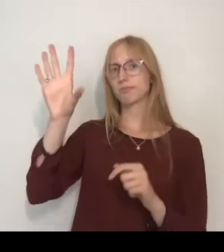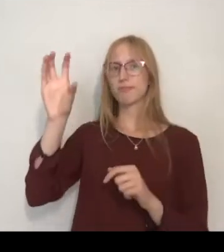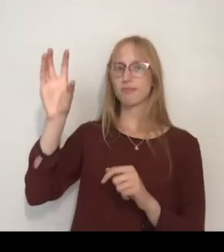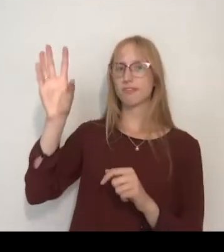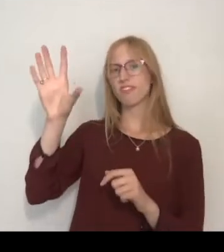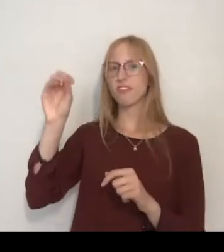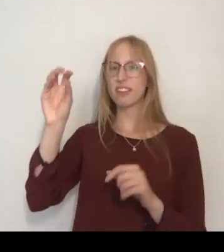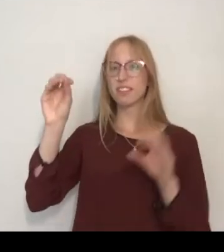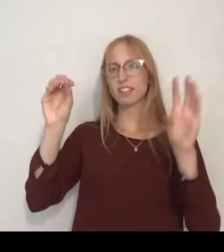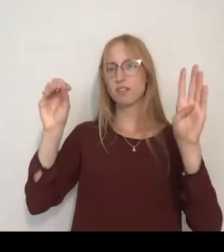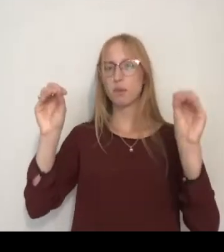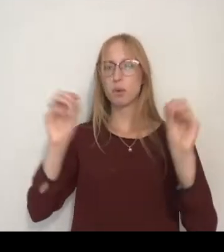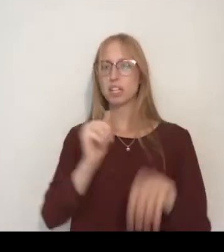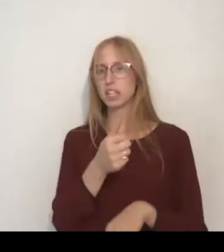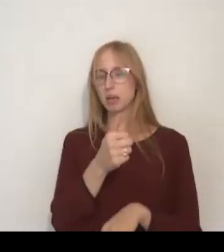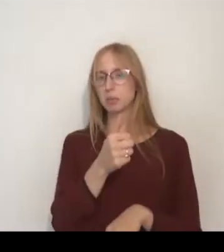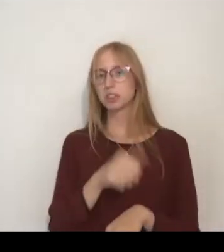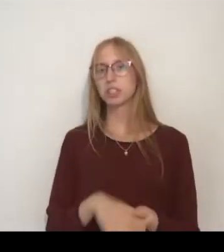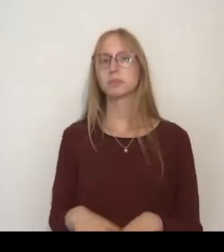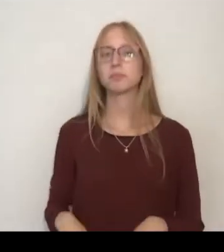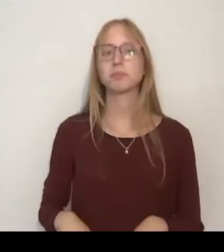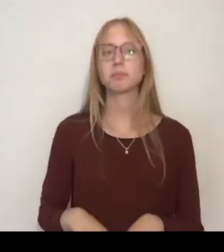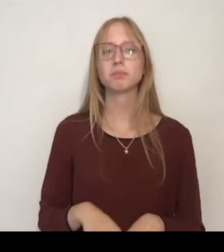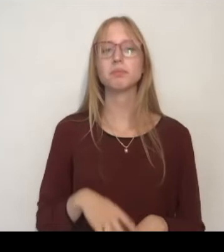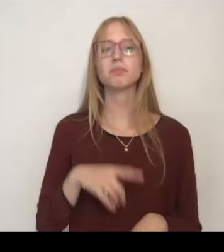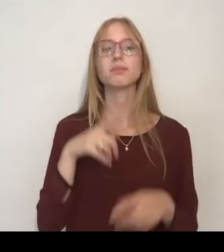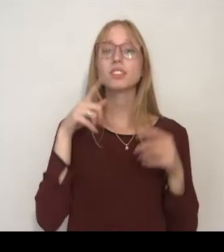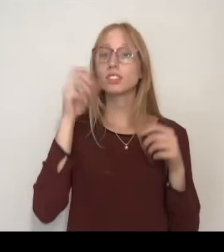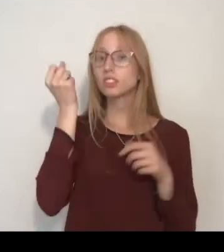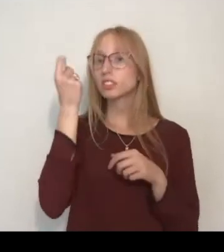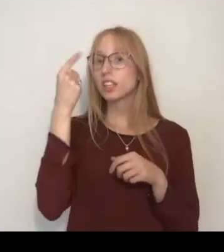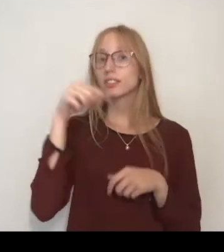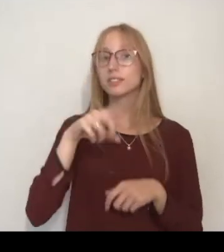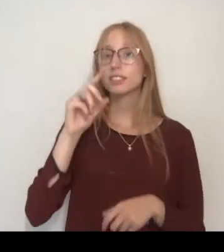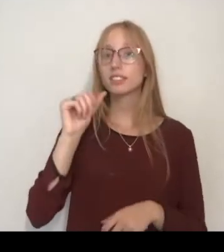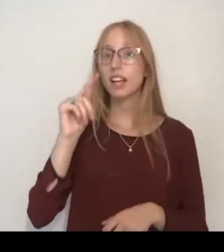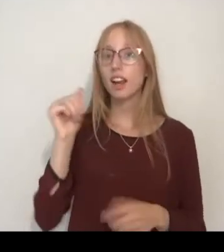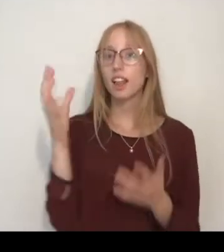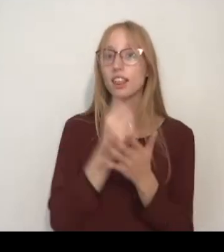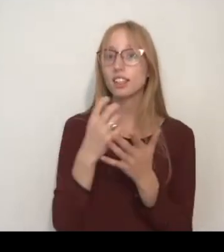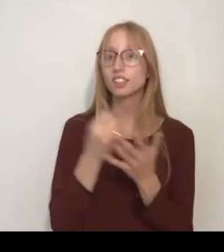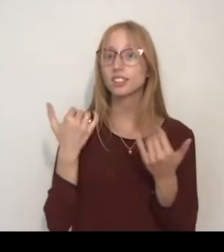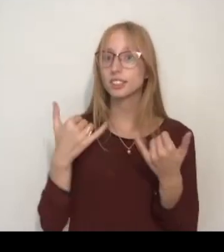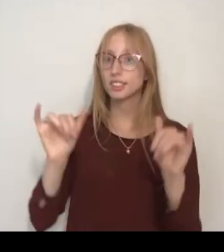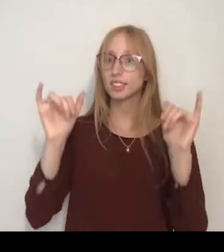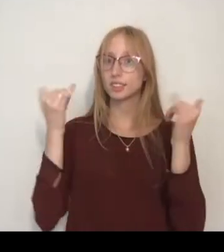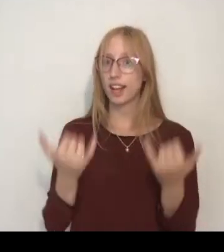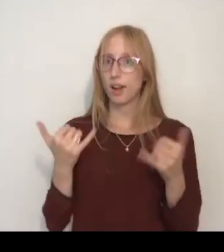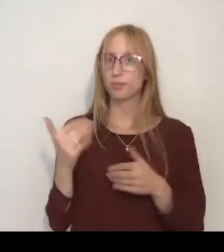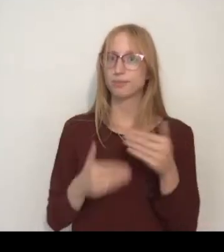roughly 50% of deaf participated, 40% hearing and 10% hard of hearing.